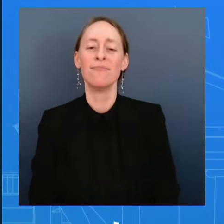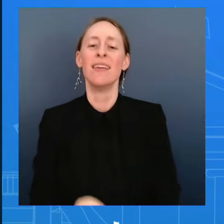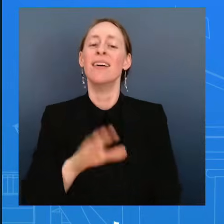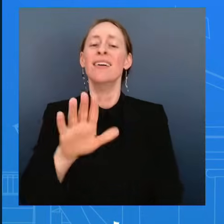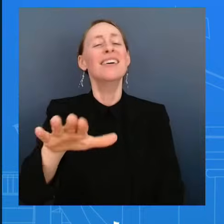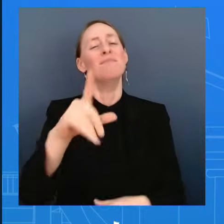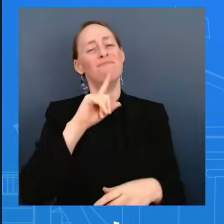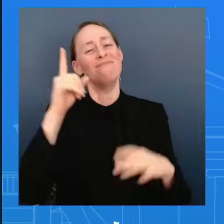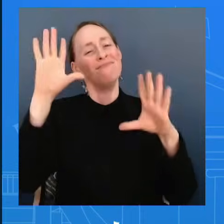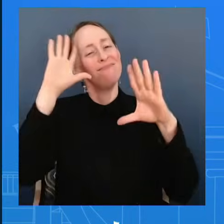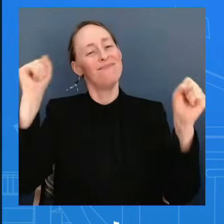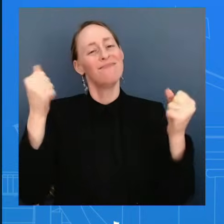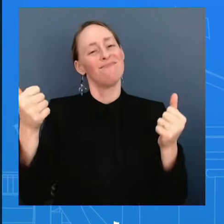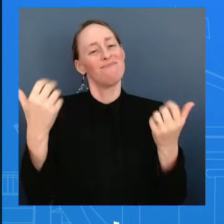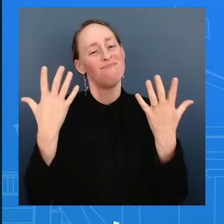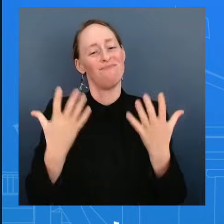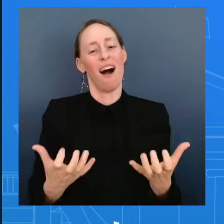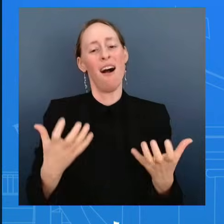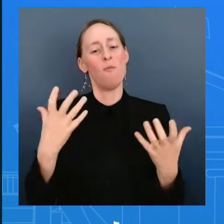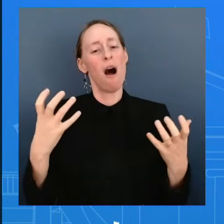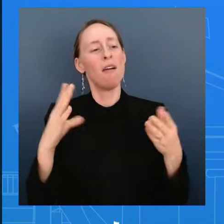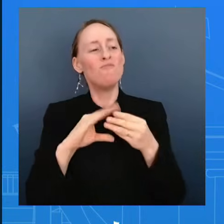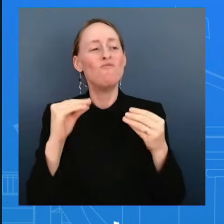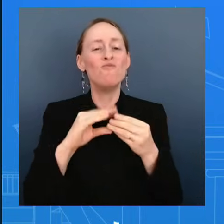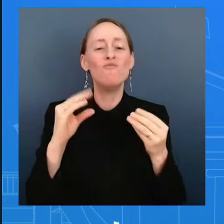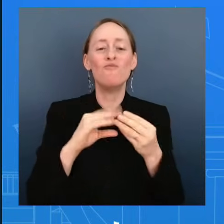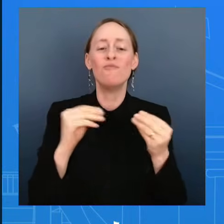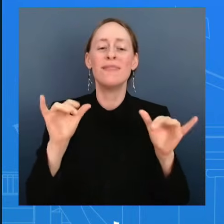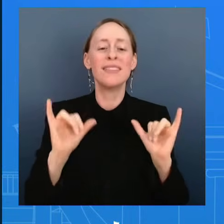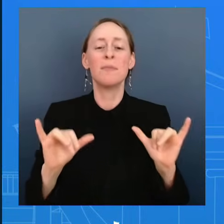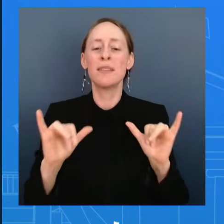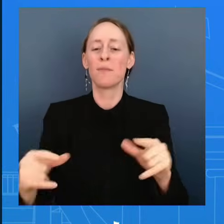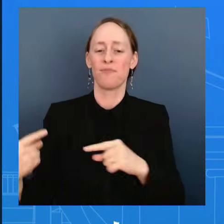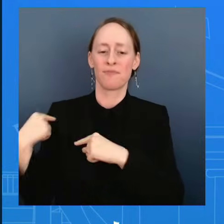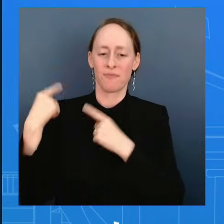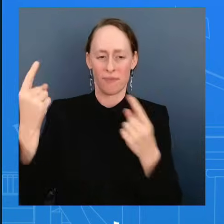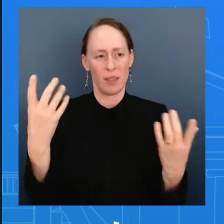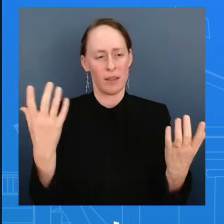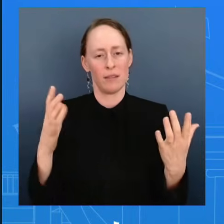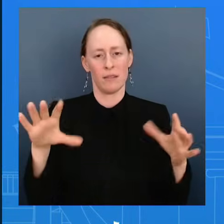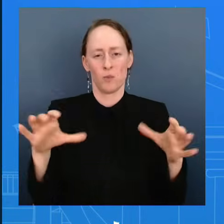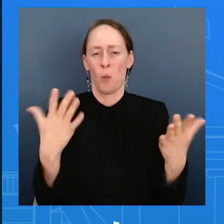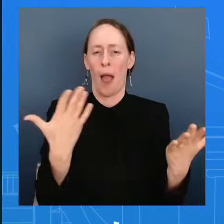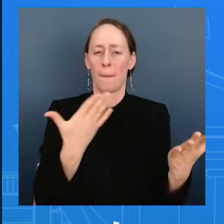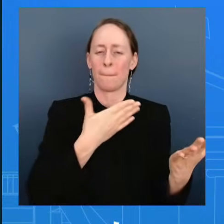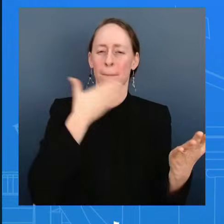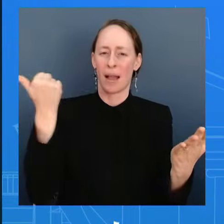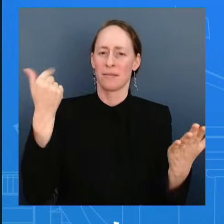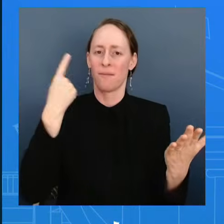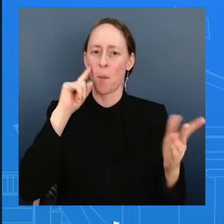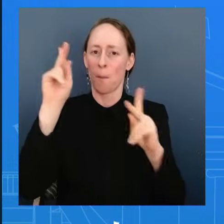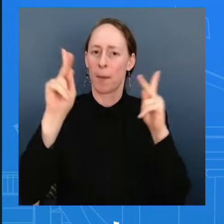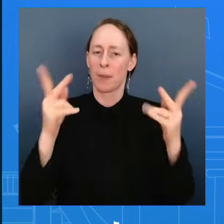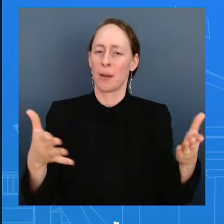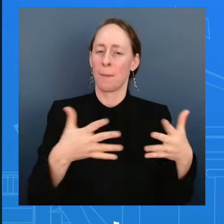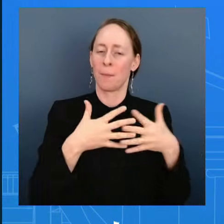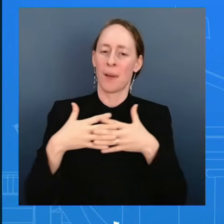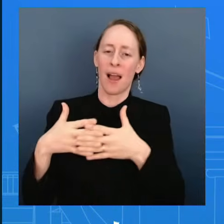The president -- and we've said this already. The president made his decision because he knew what needed to do --